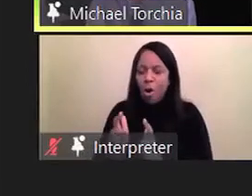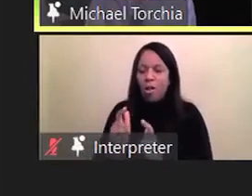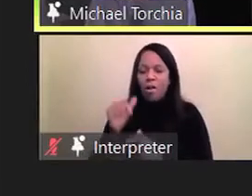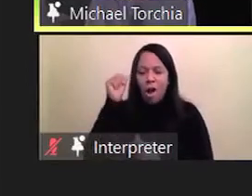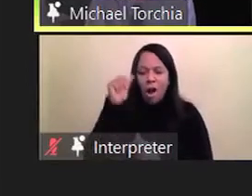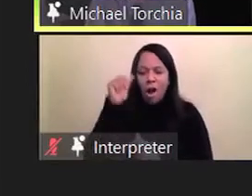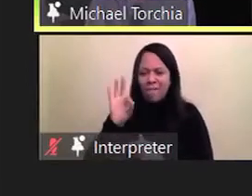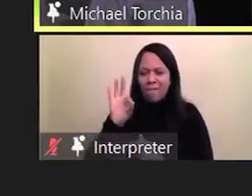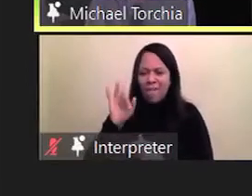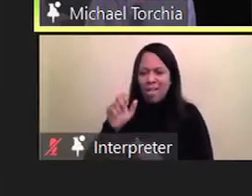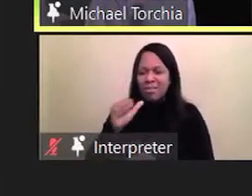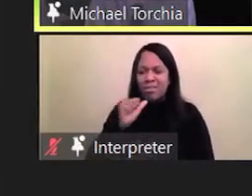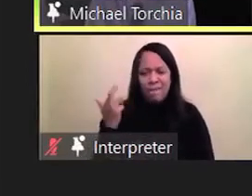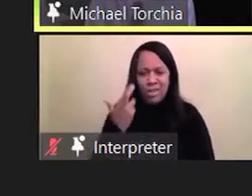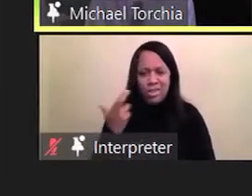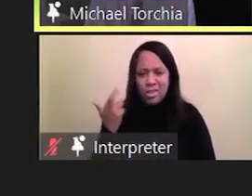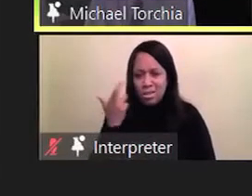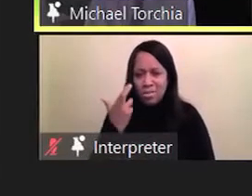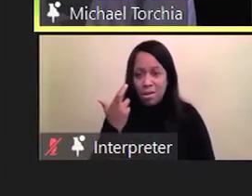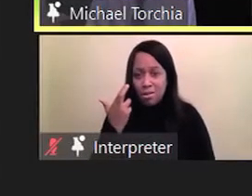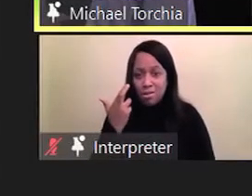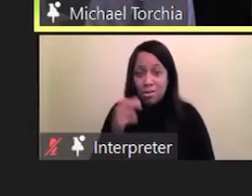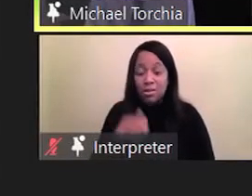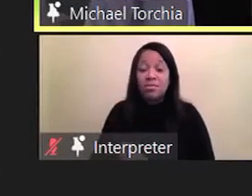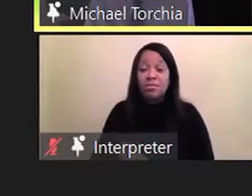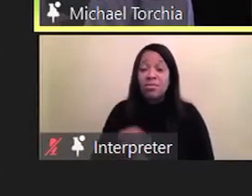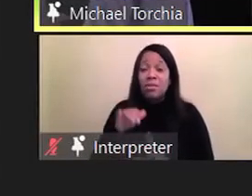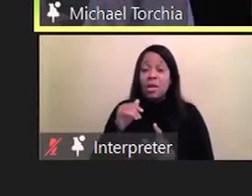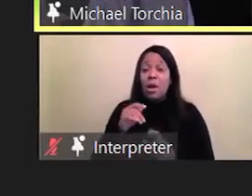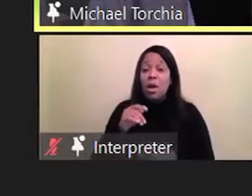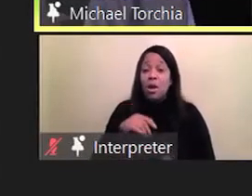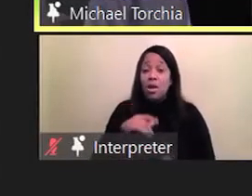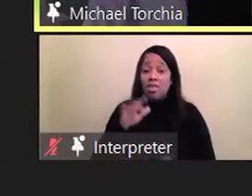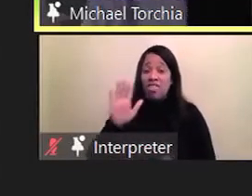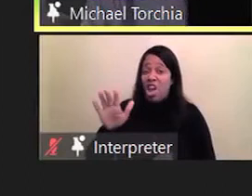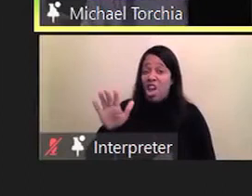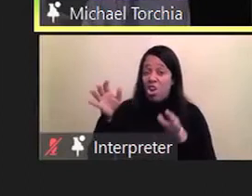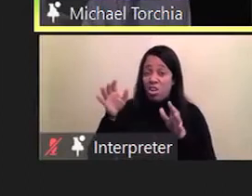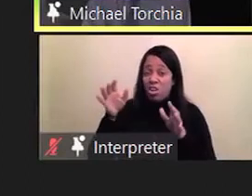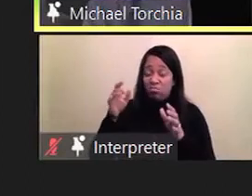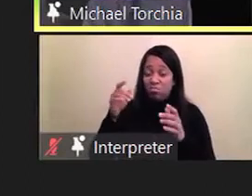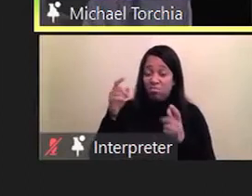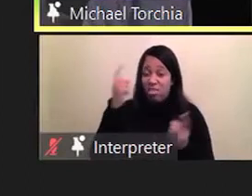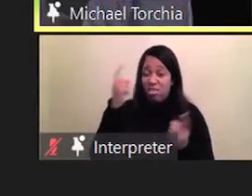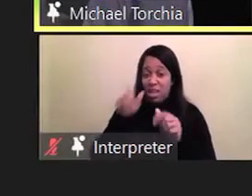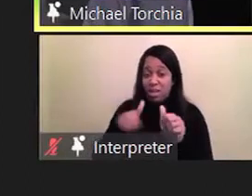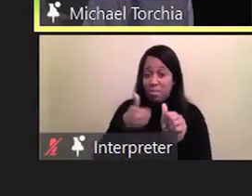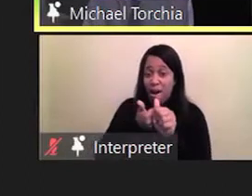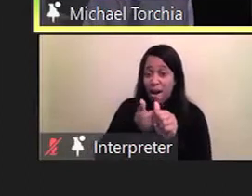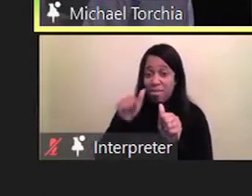And the reason it was unreasonable-- and this is an interesting case. If you look at the second bullet point there,